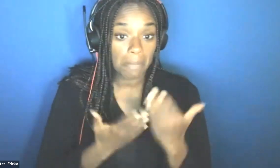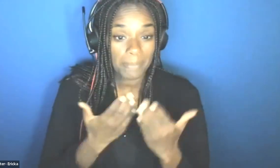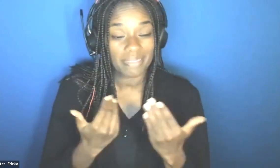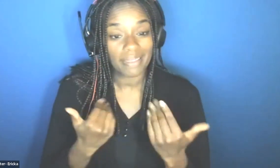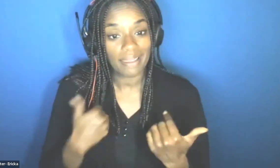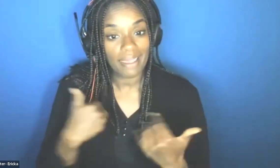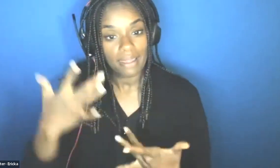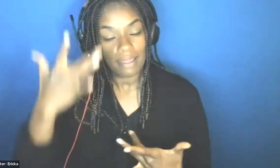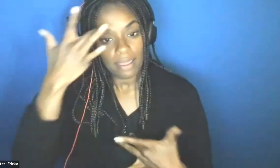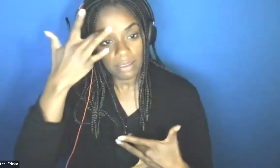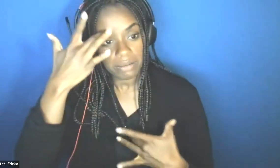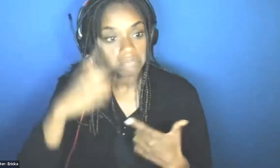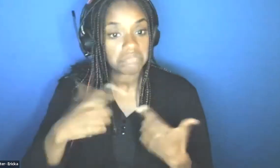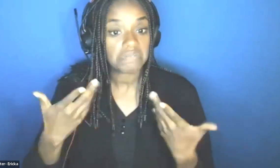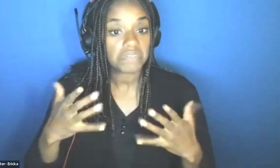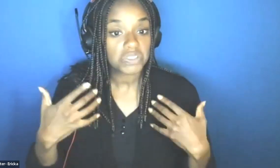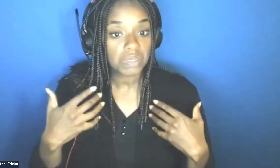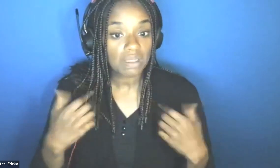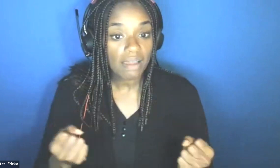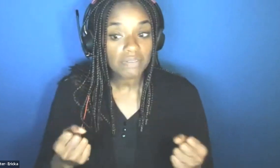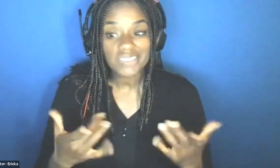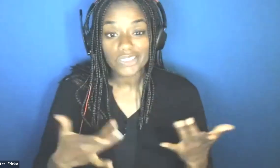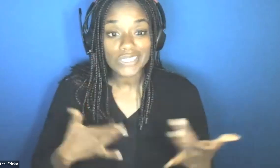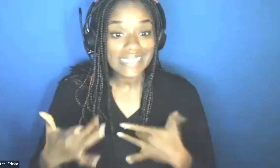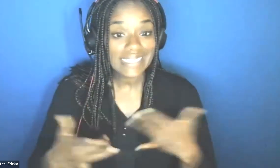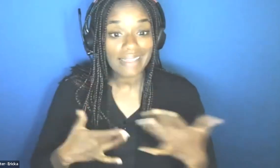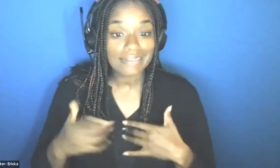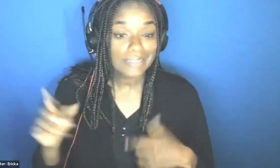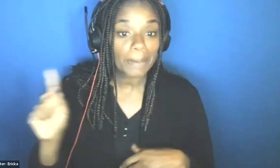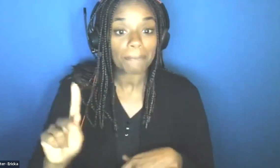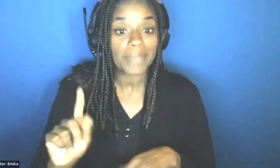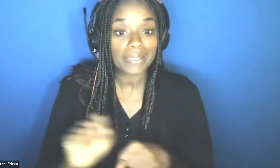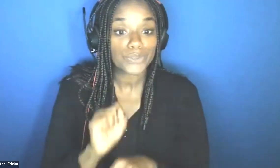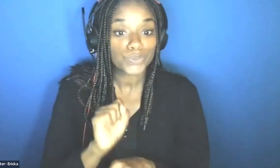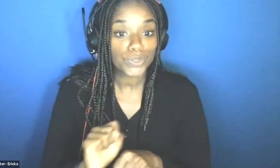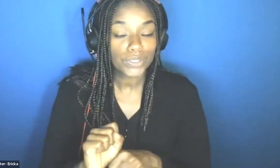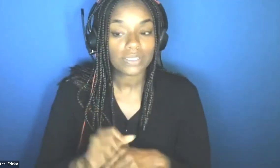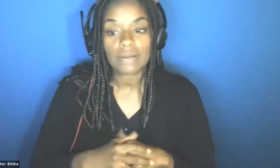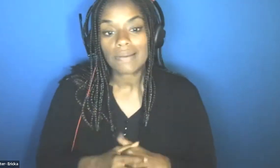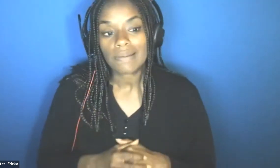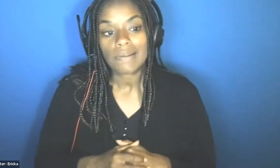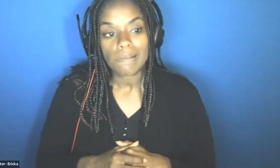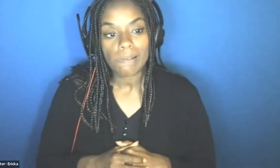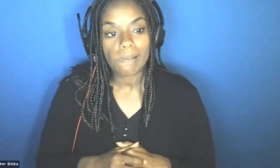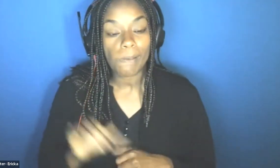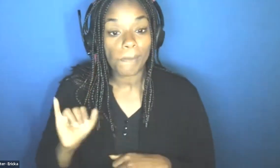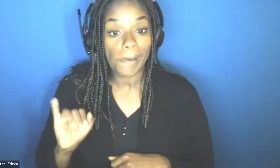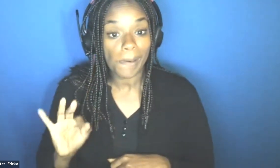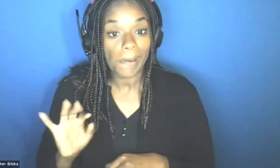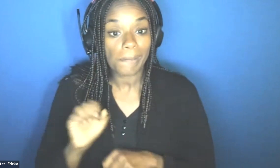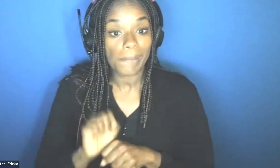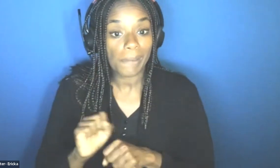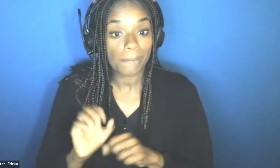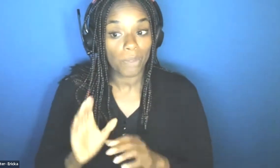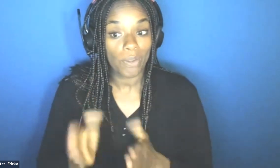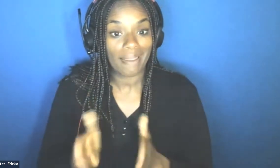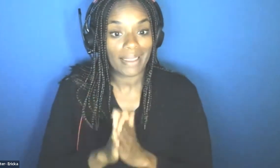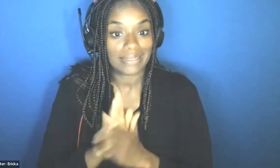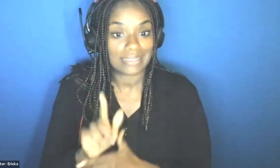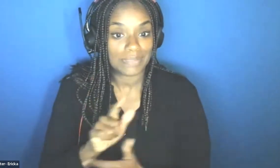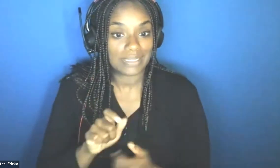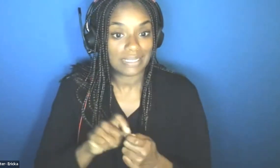So an applicant -- what's a good way to address this?